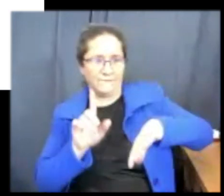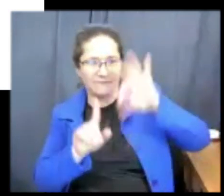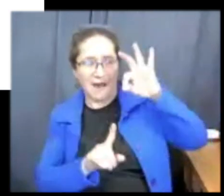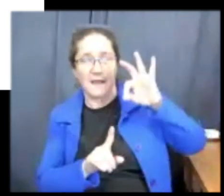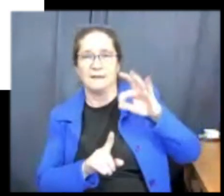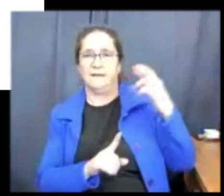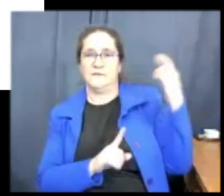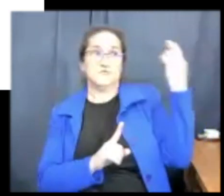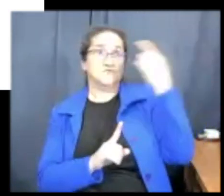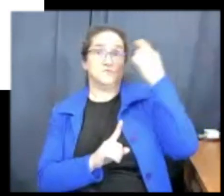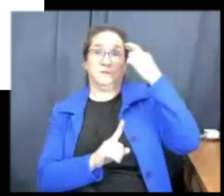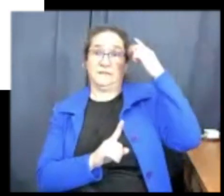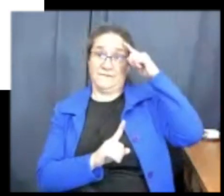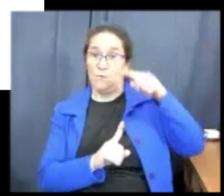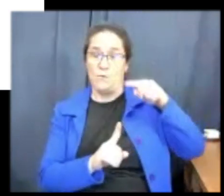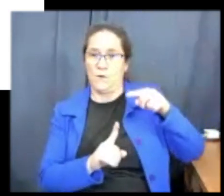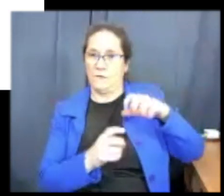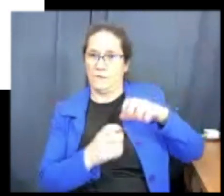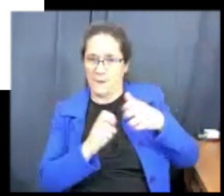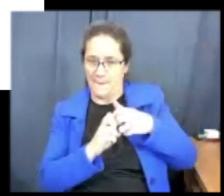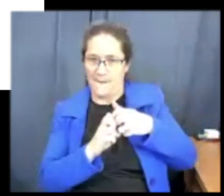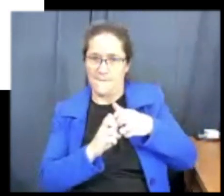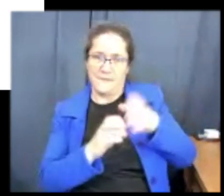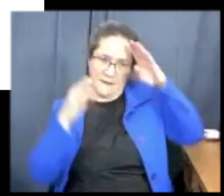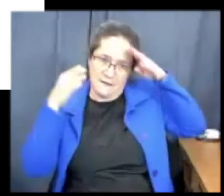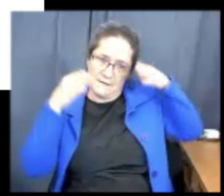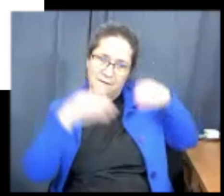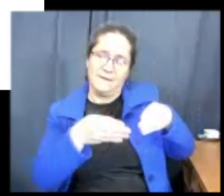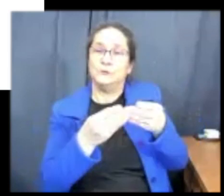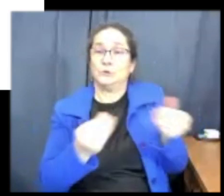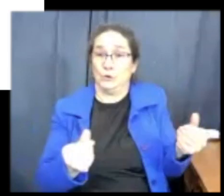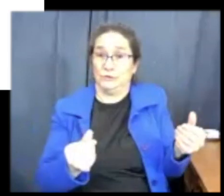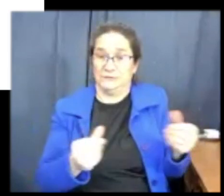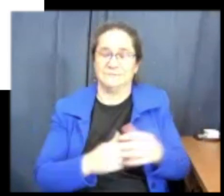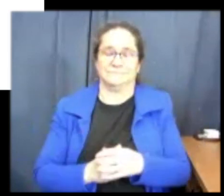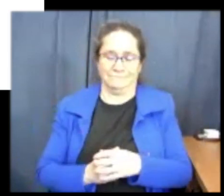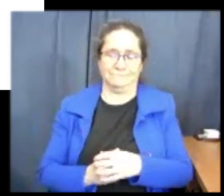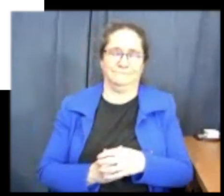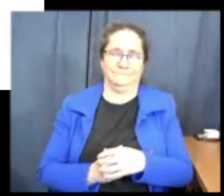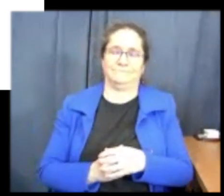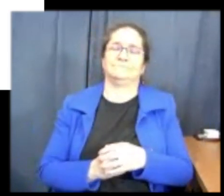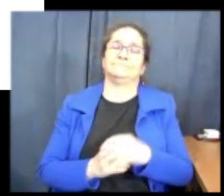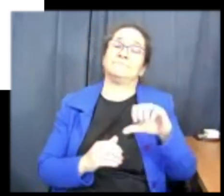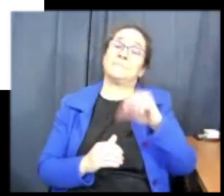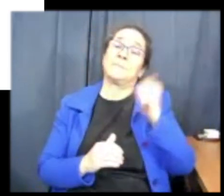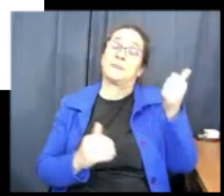the solution there as well. So another thing that we found in the data set was that we saw data that was kind